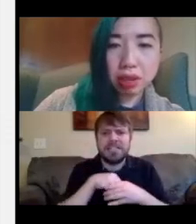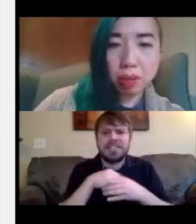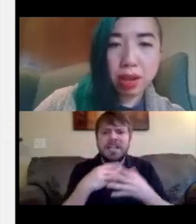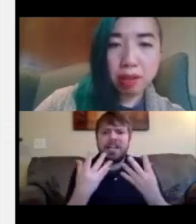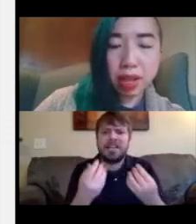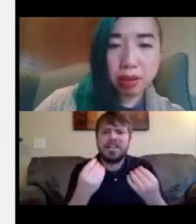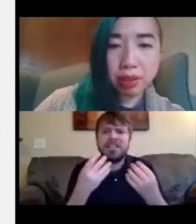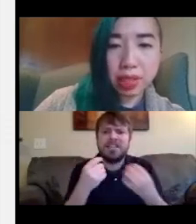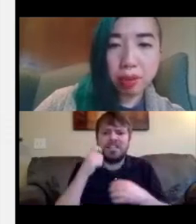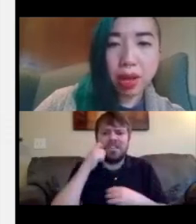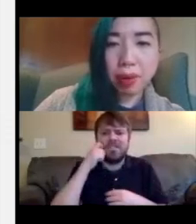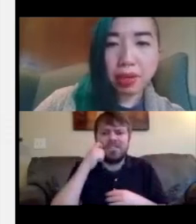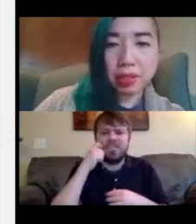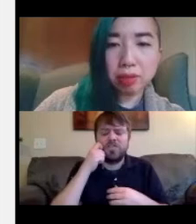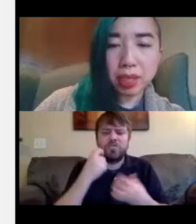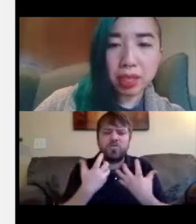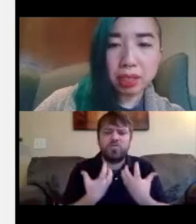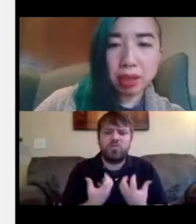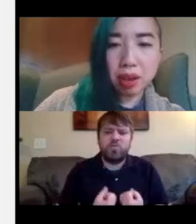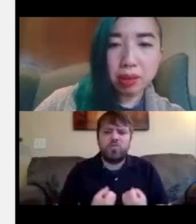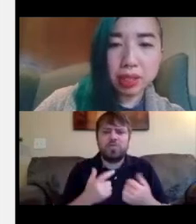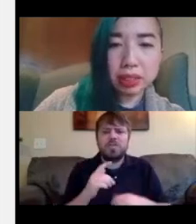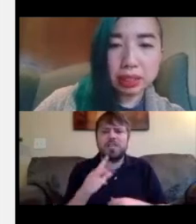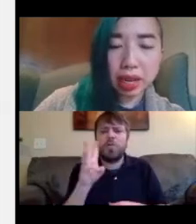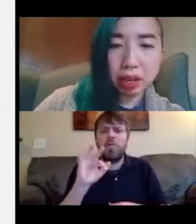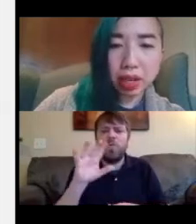Wildflowers like wild parts of me, always desiring